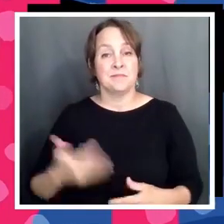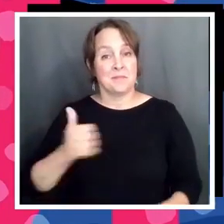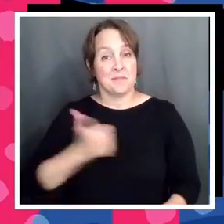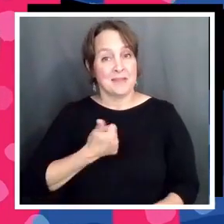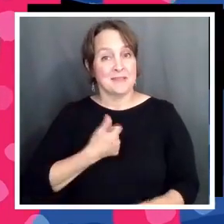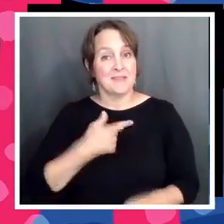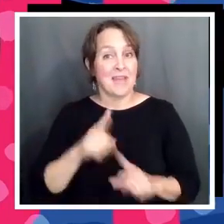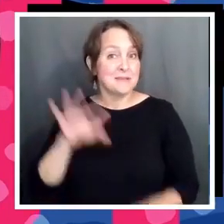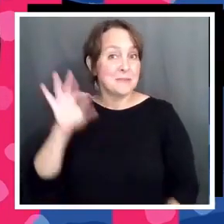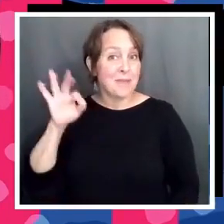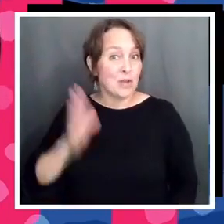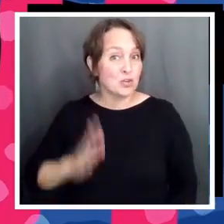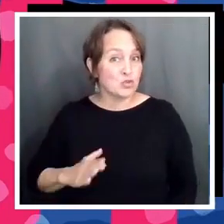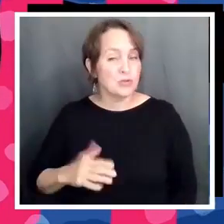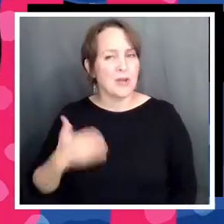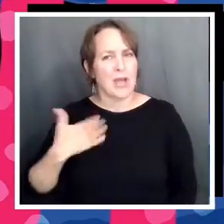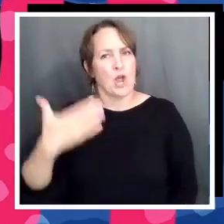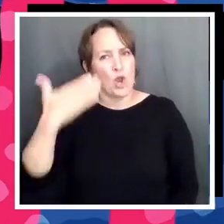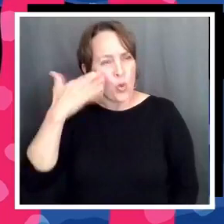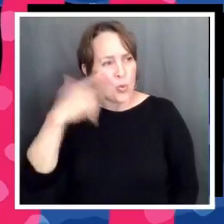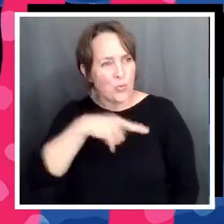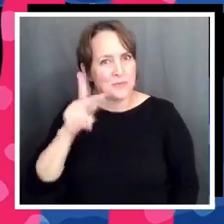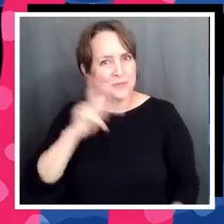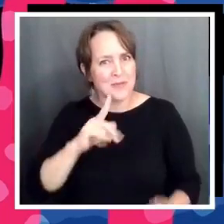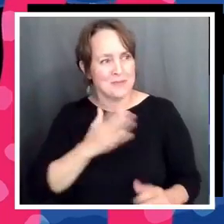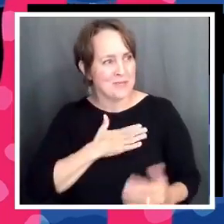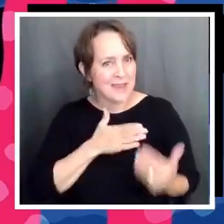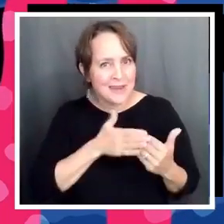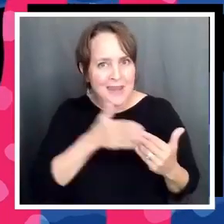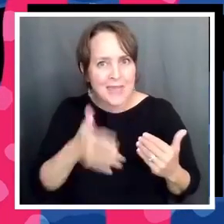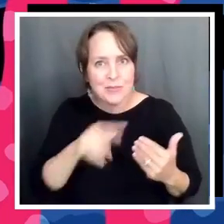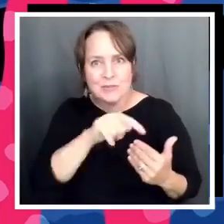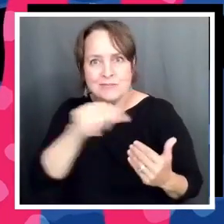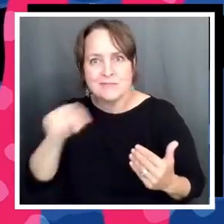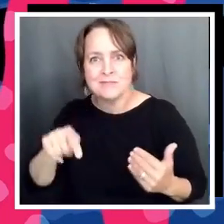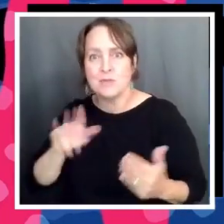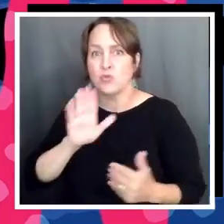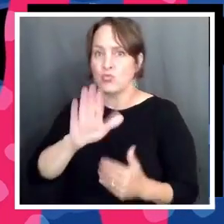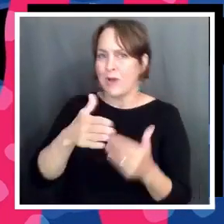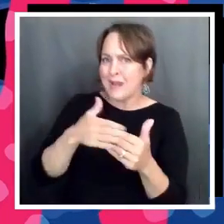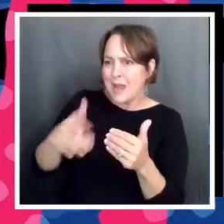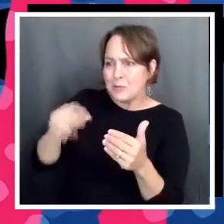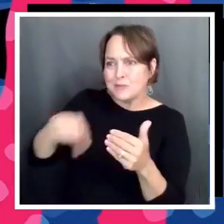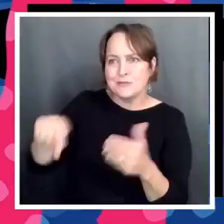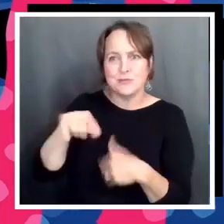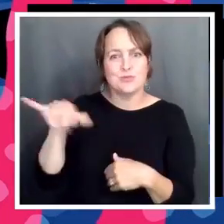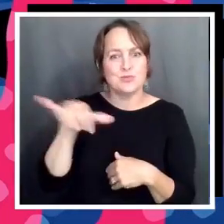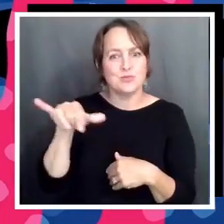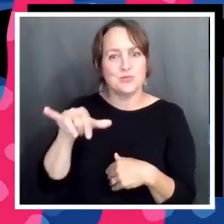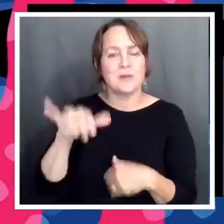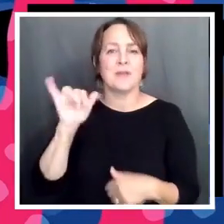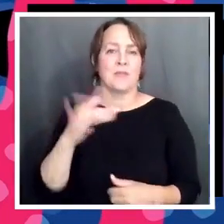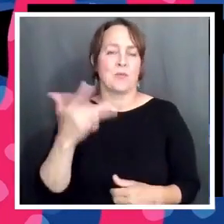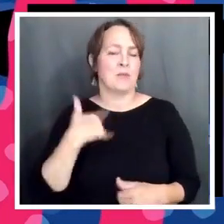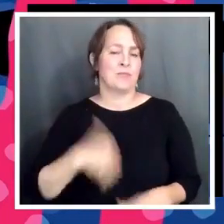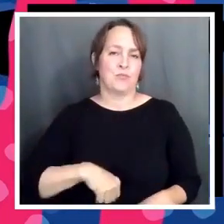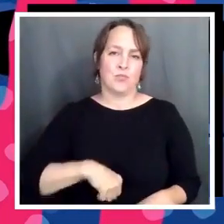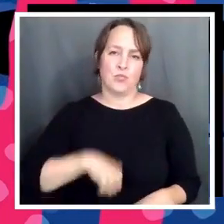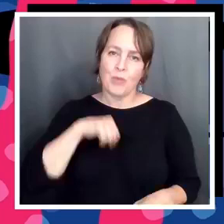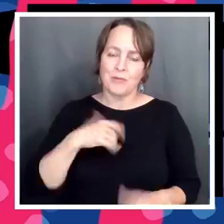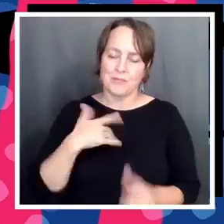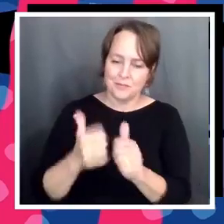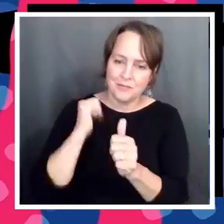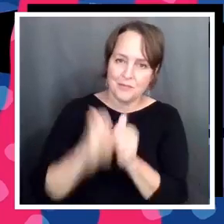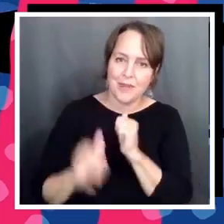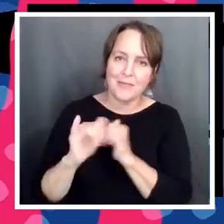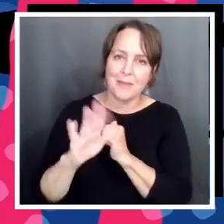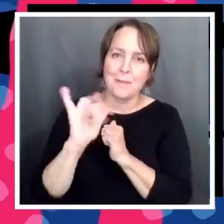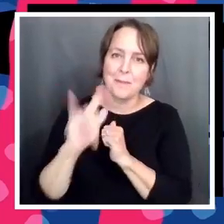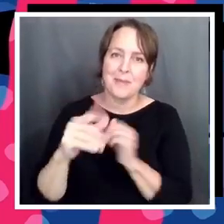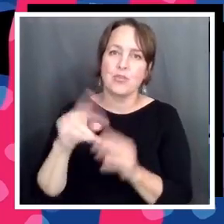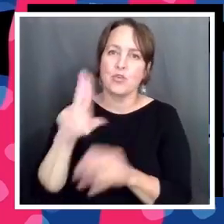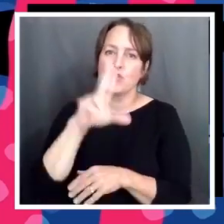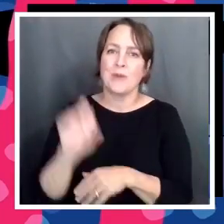IT HELPS NOT ONLY THEM, IT